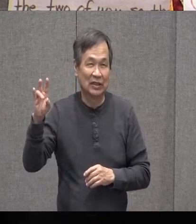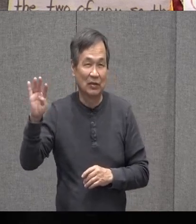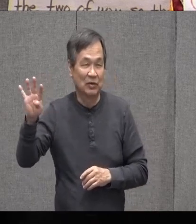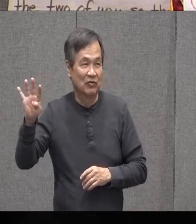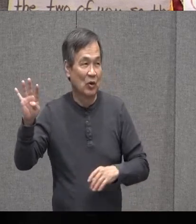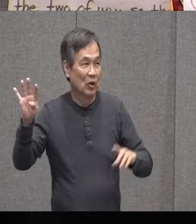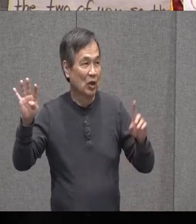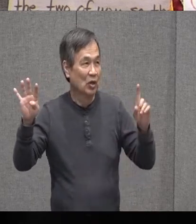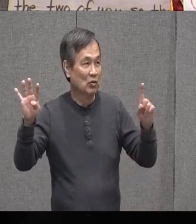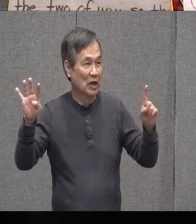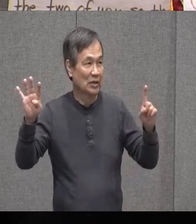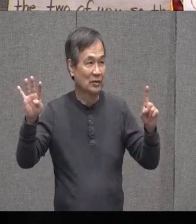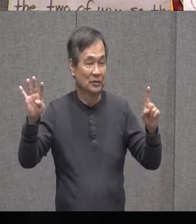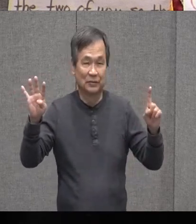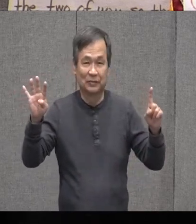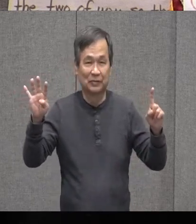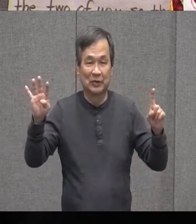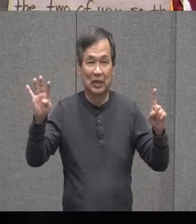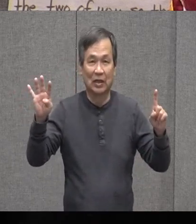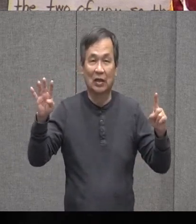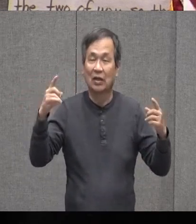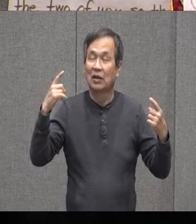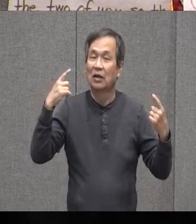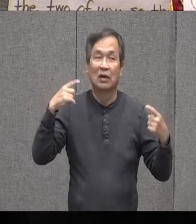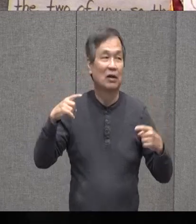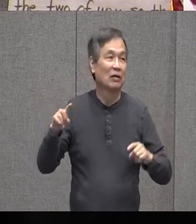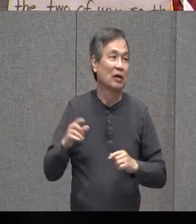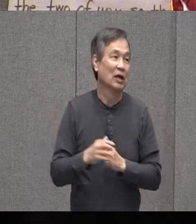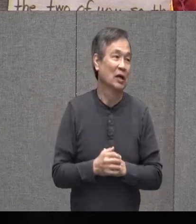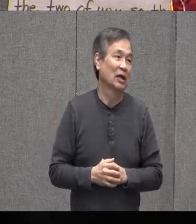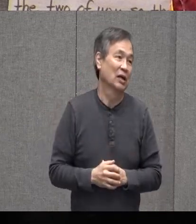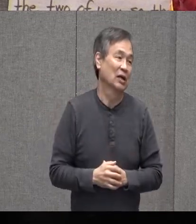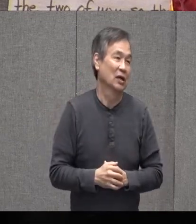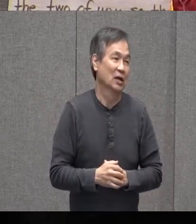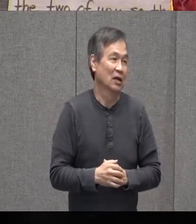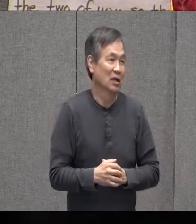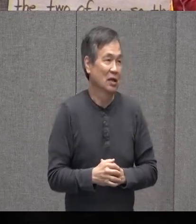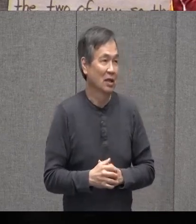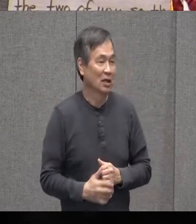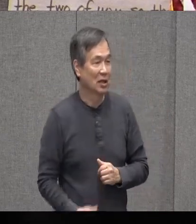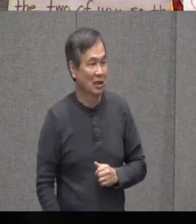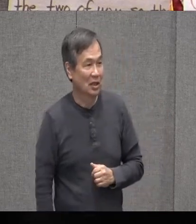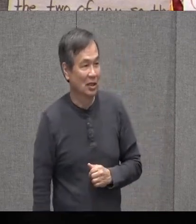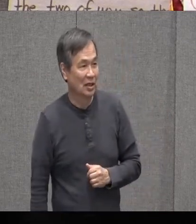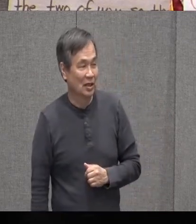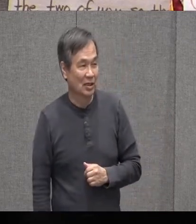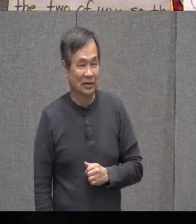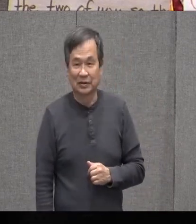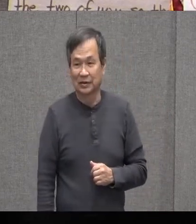Ah, I think I got that one finally. Finally, you got one, Yes, let's see.